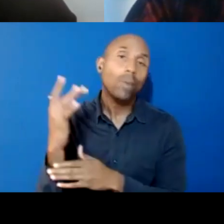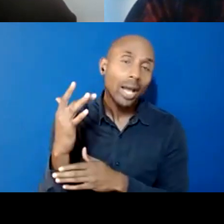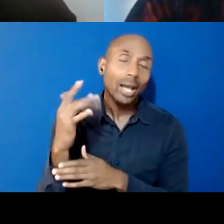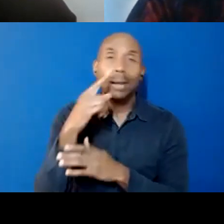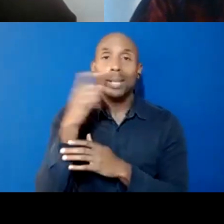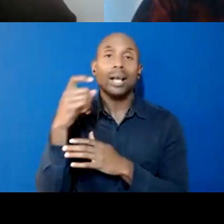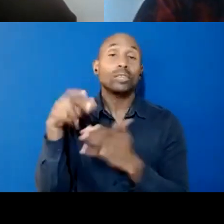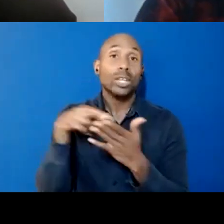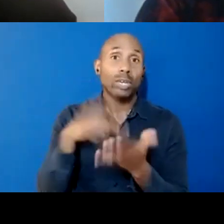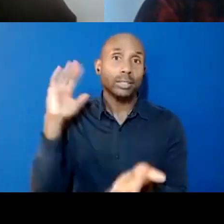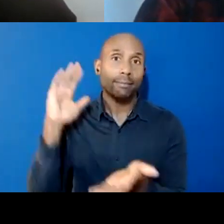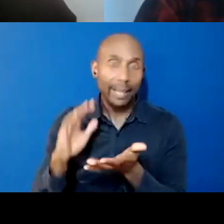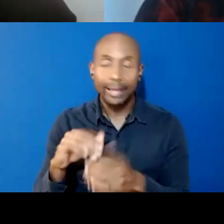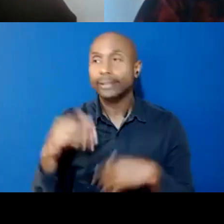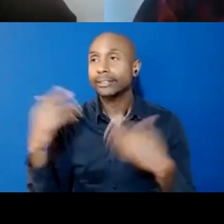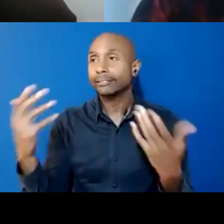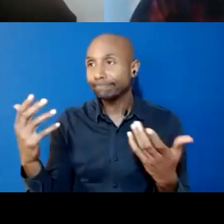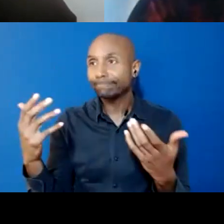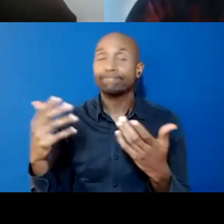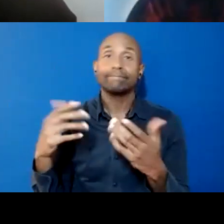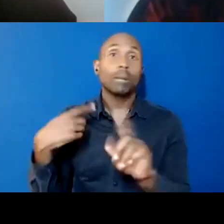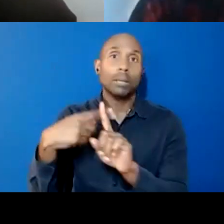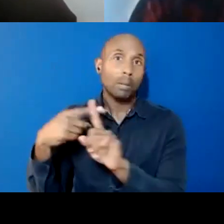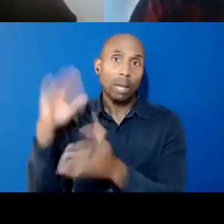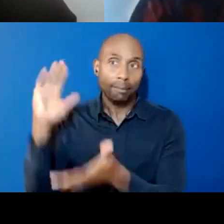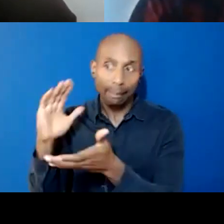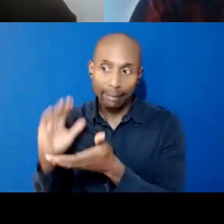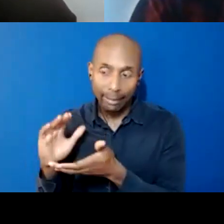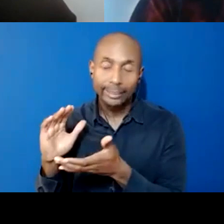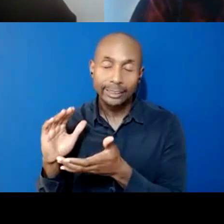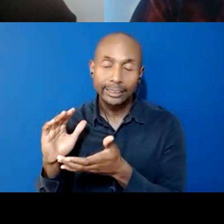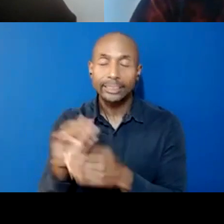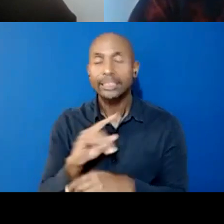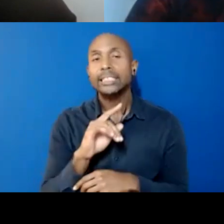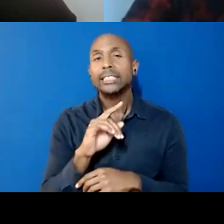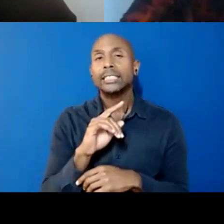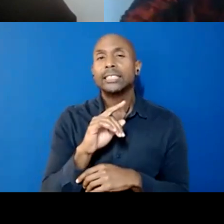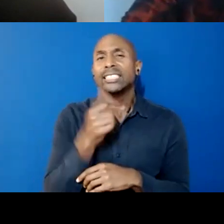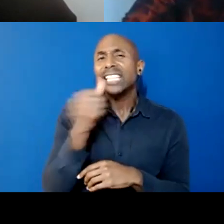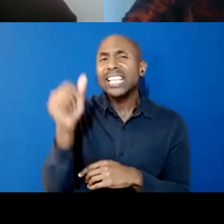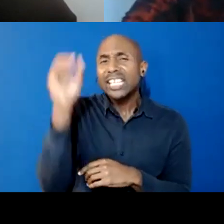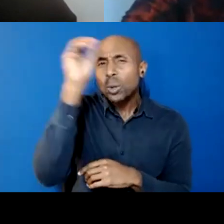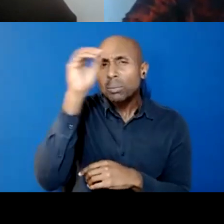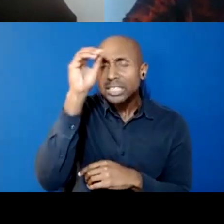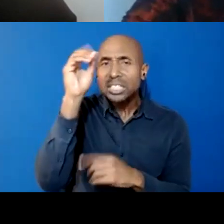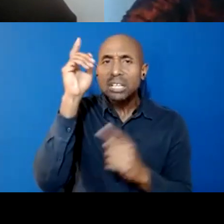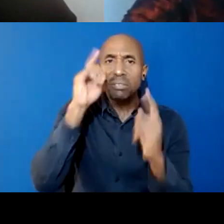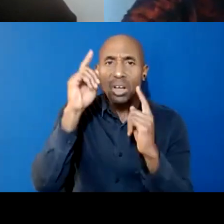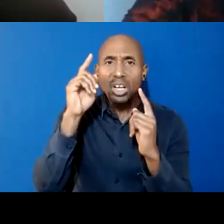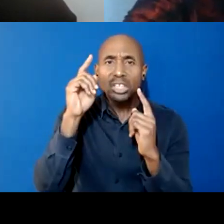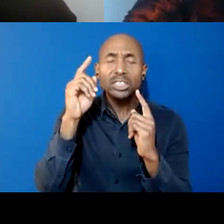What are your thoughts about the programs that the steps programs can take in less than